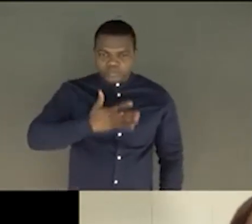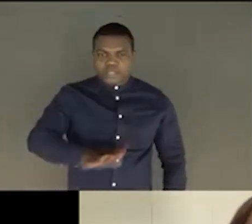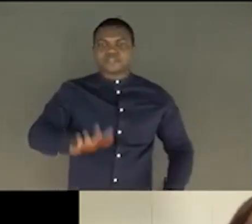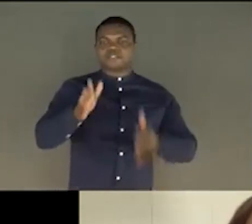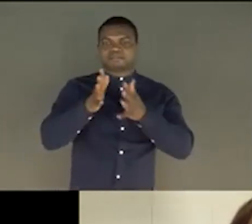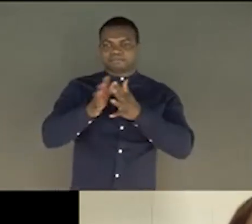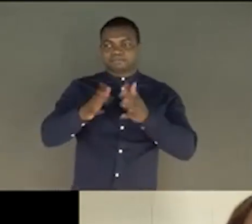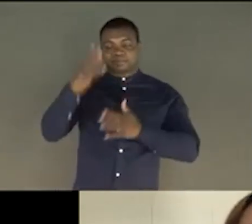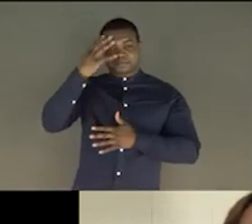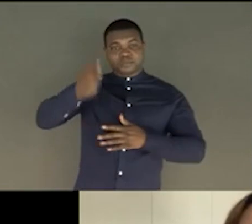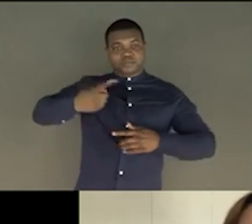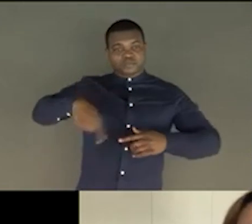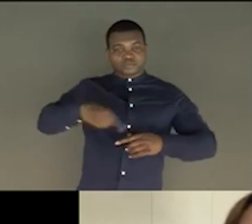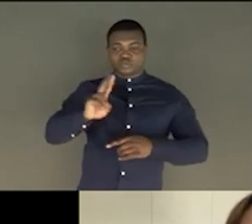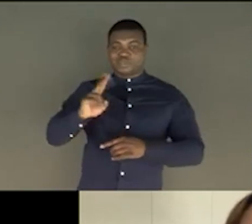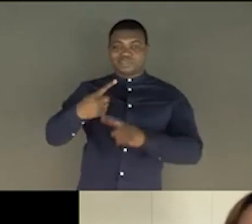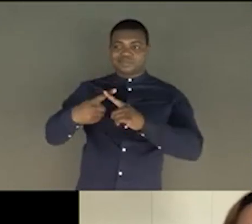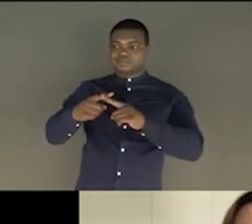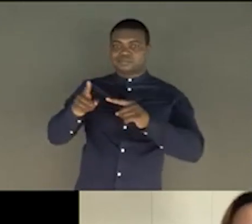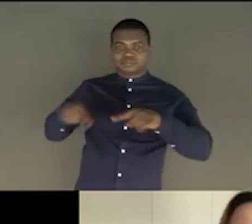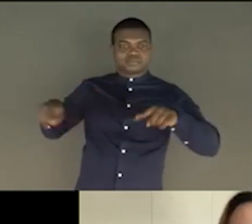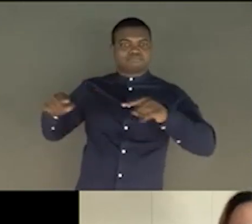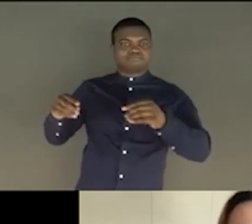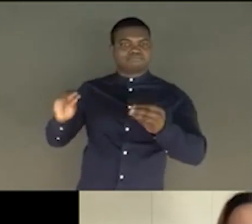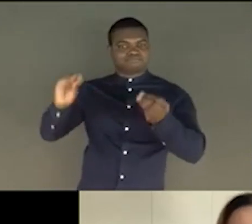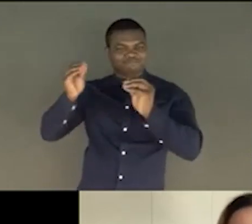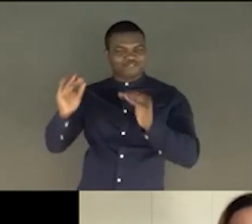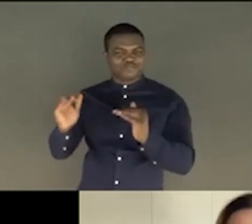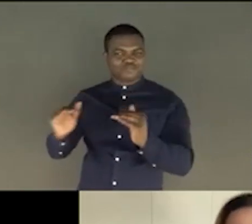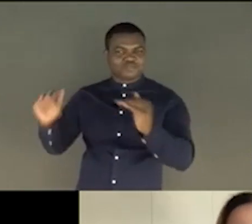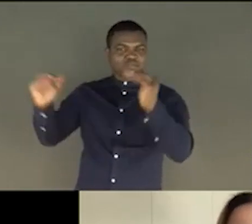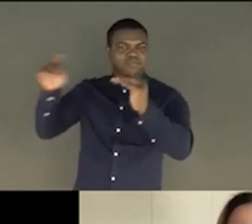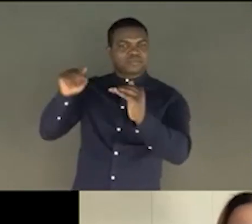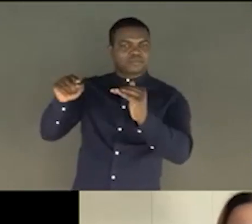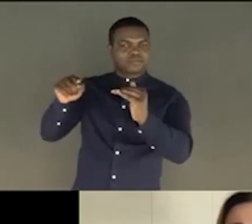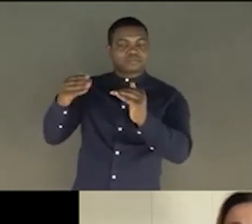with the structure and formatting and of course that is extremely important. It's just that on this specific website